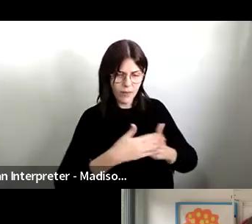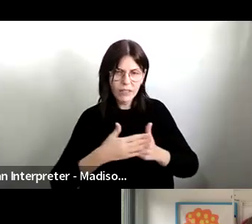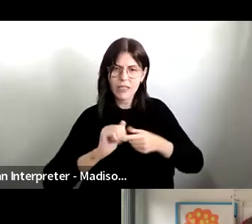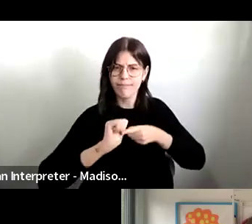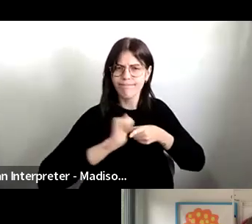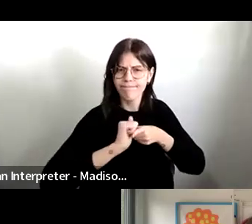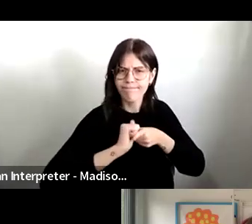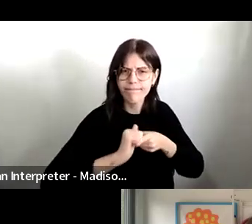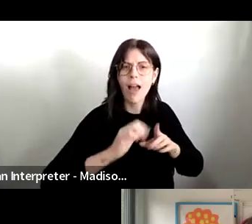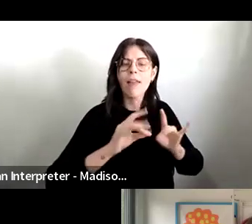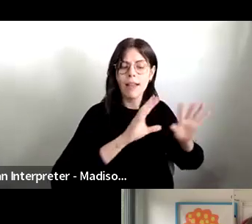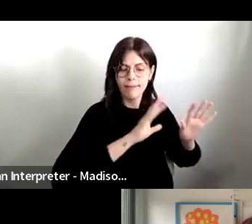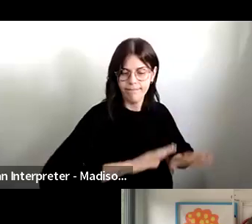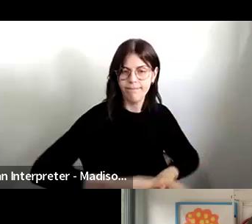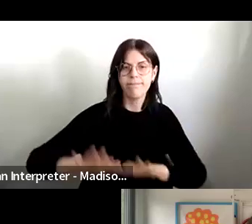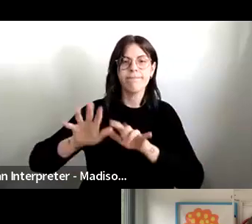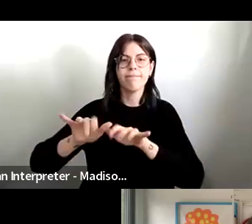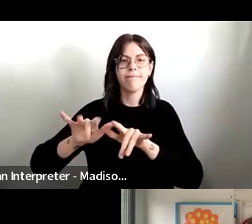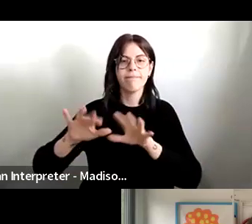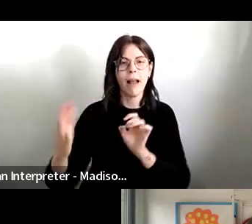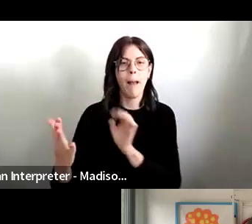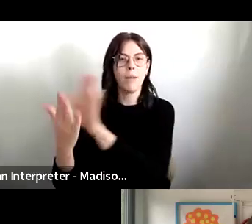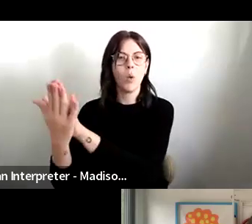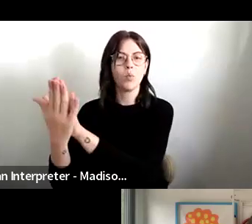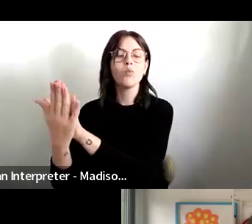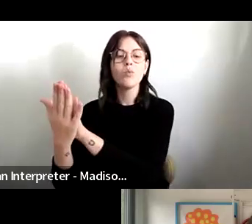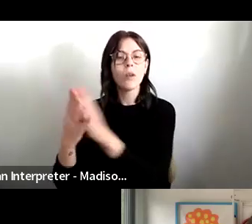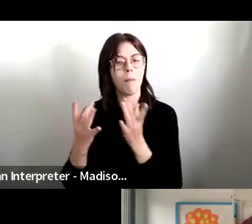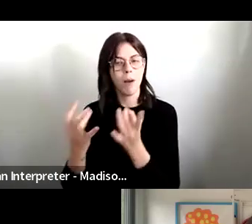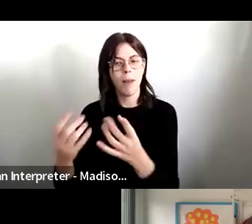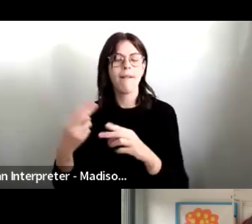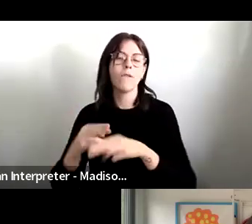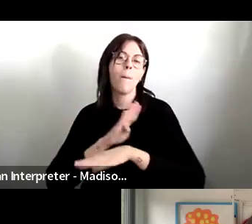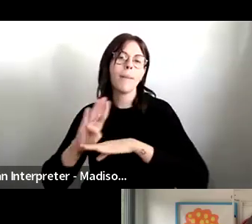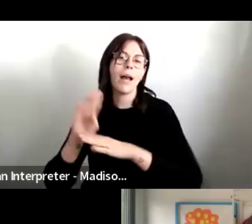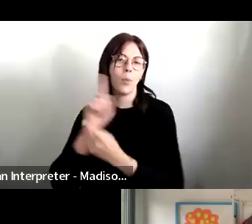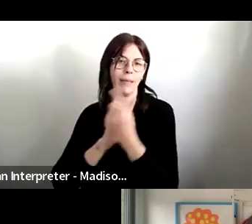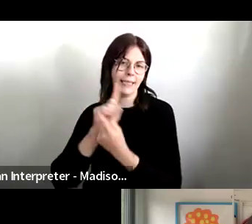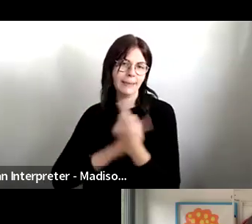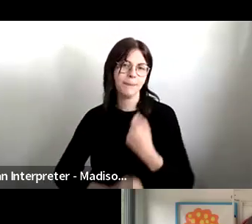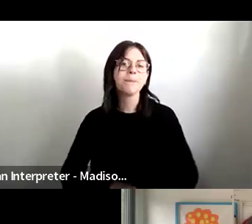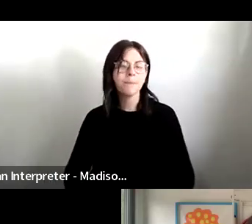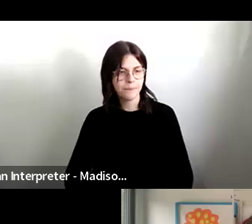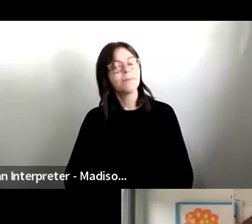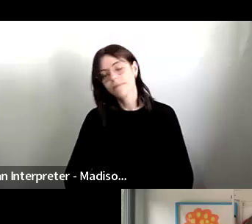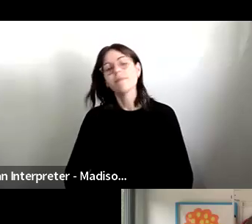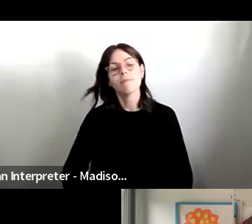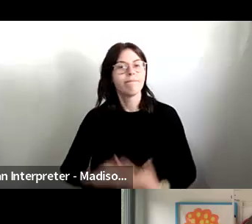put it into the system as well and to be prepared for the . Hopefully that helps, yeah.